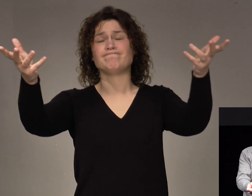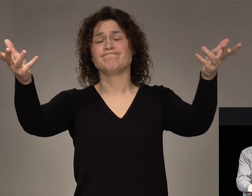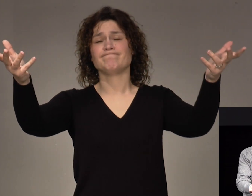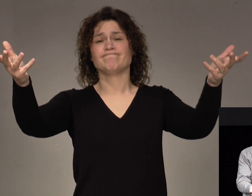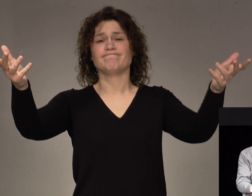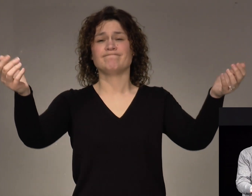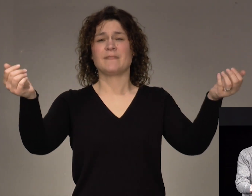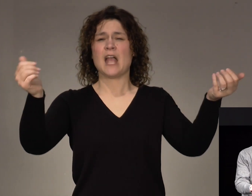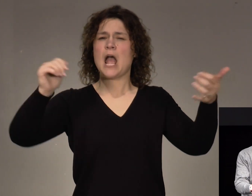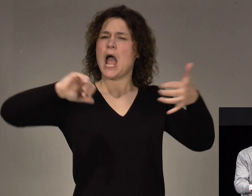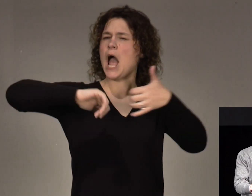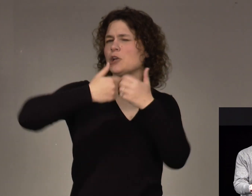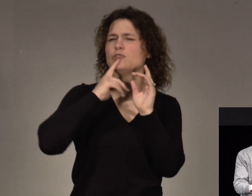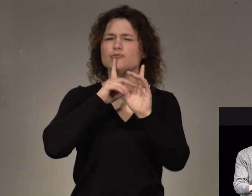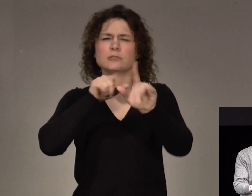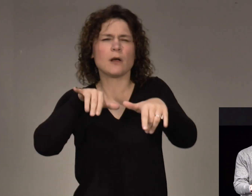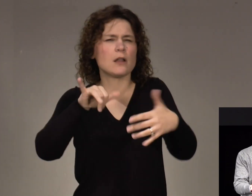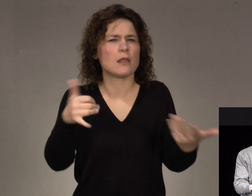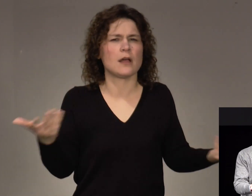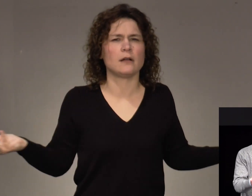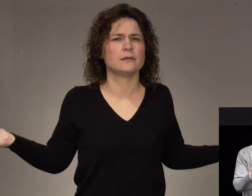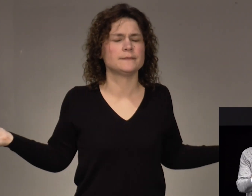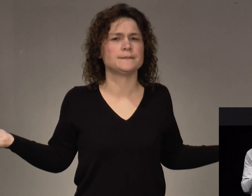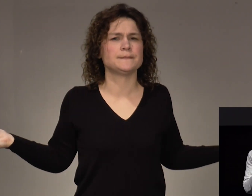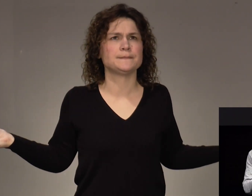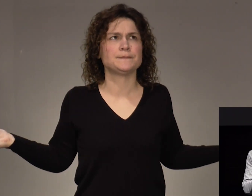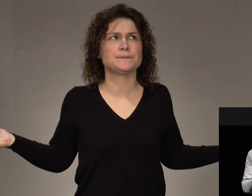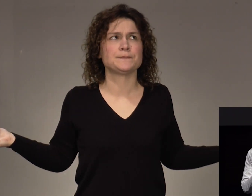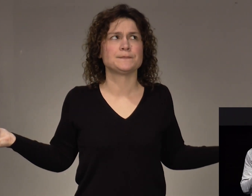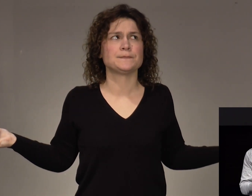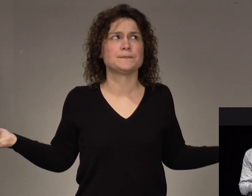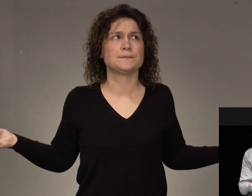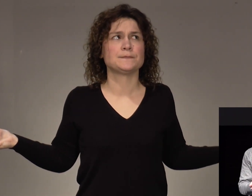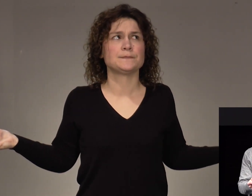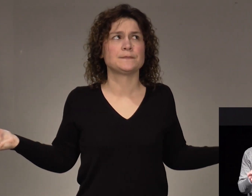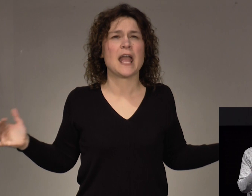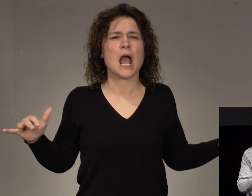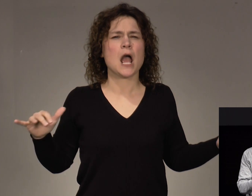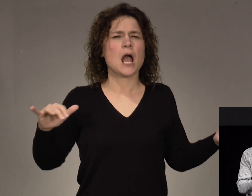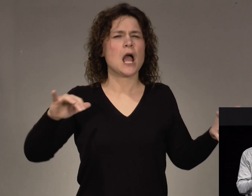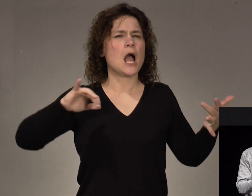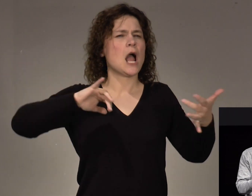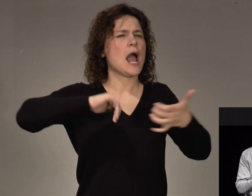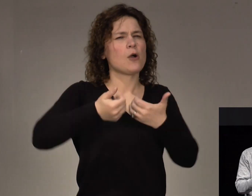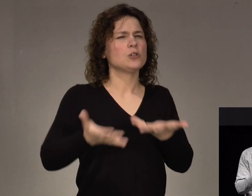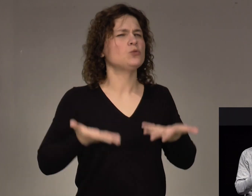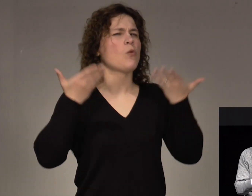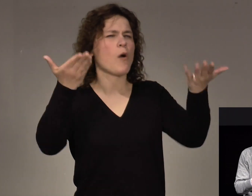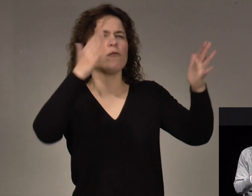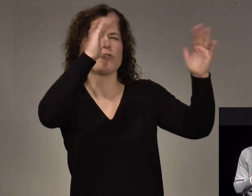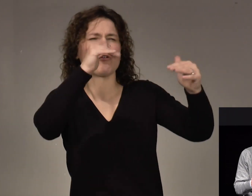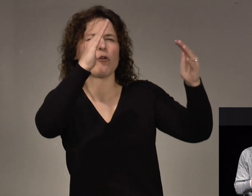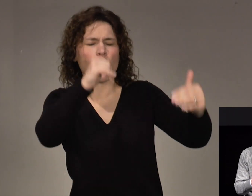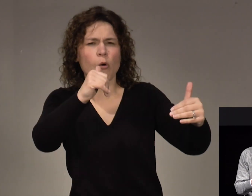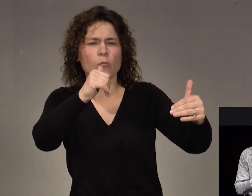respond to that? What word of hope do you have to those who grieve?